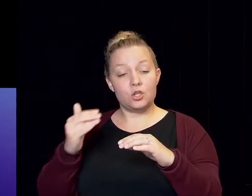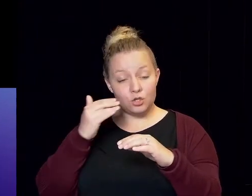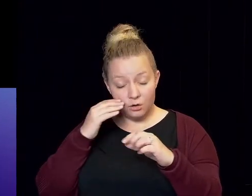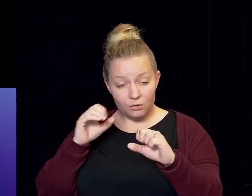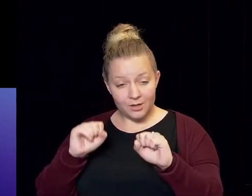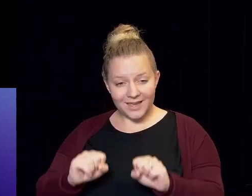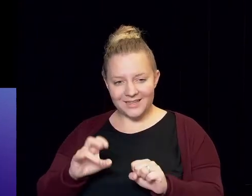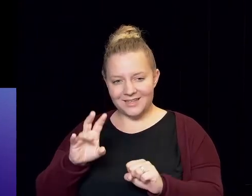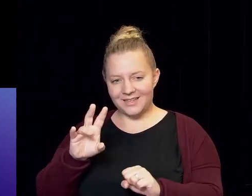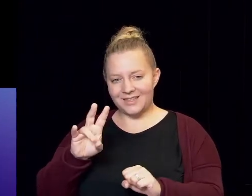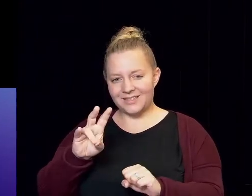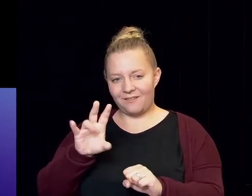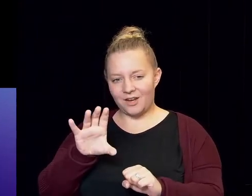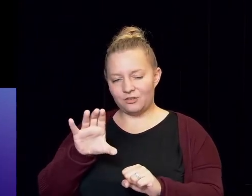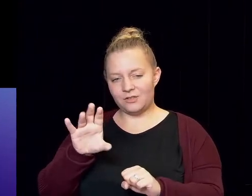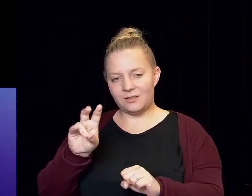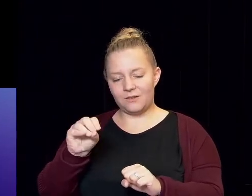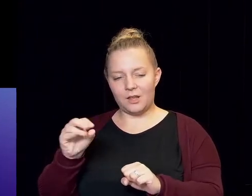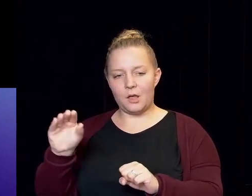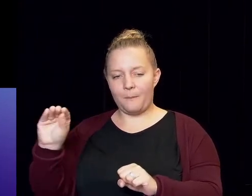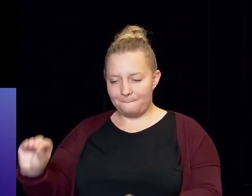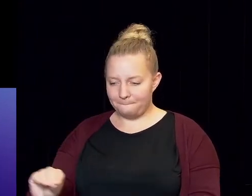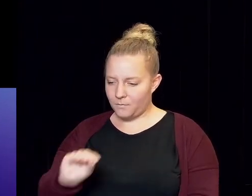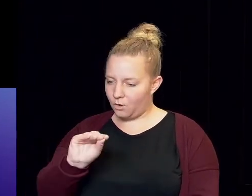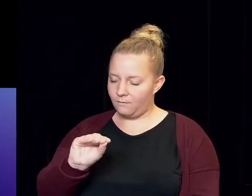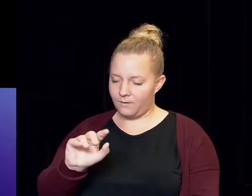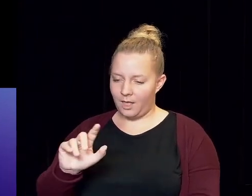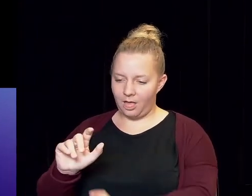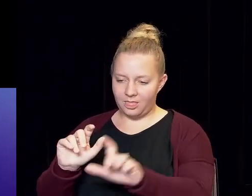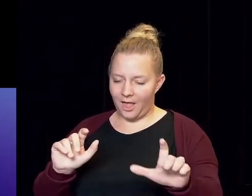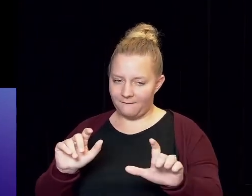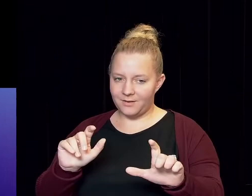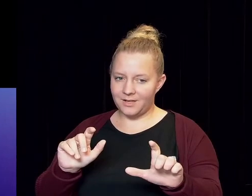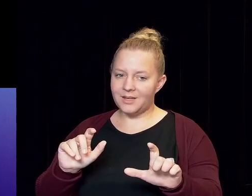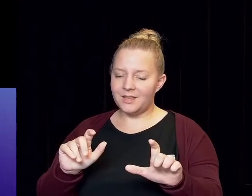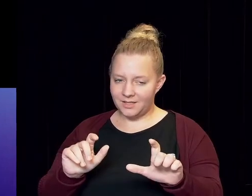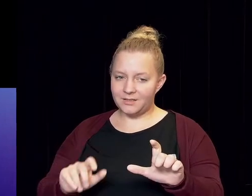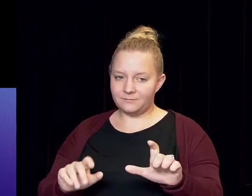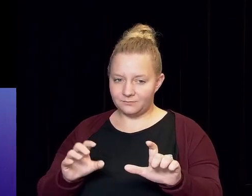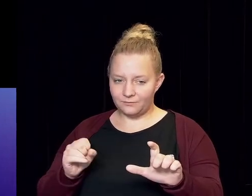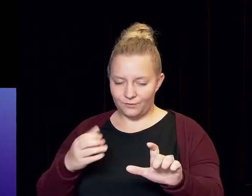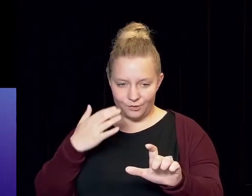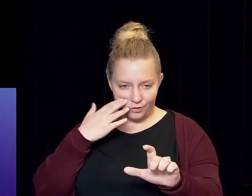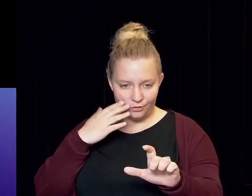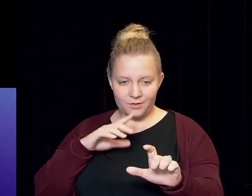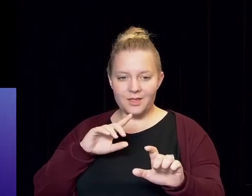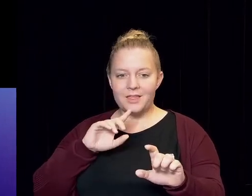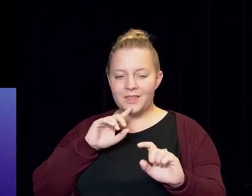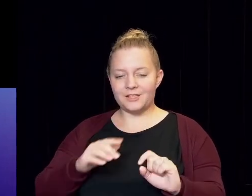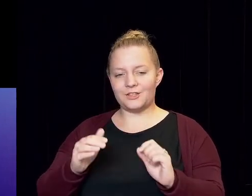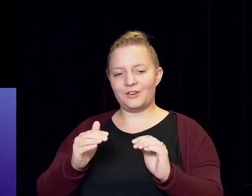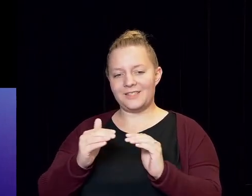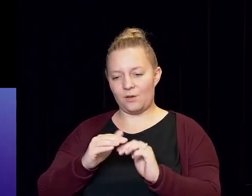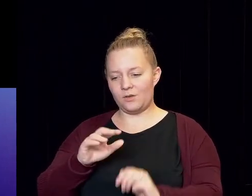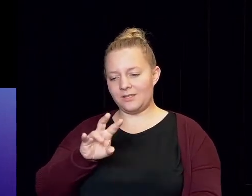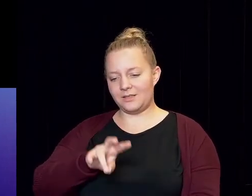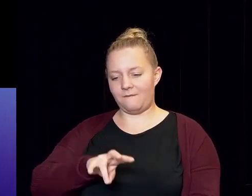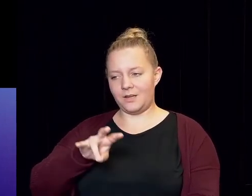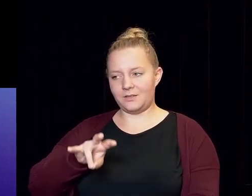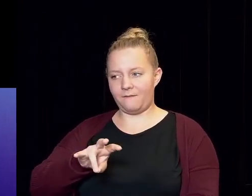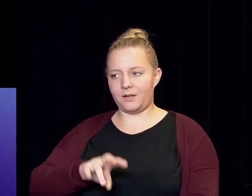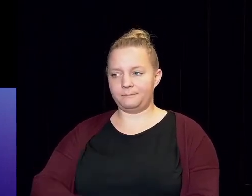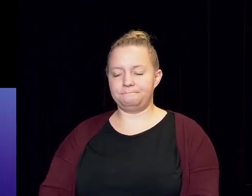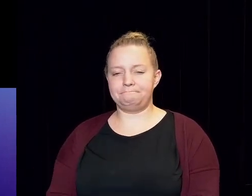770 and just move my decimal one spot left to go tenths. So then I know that the answer is 77.